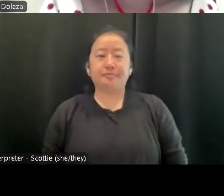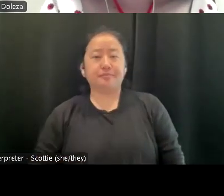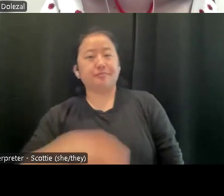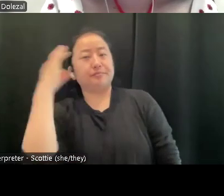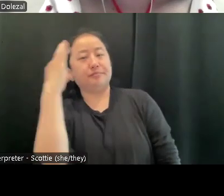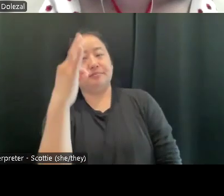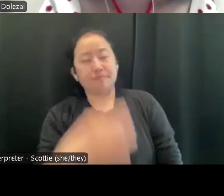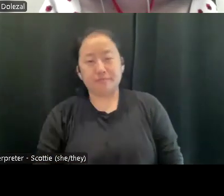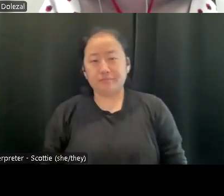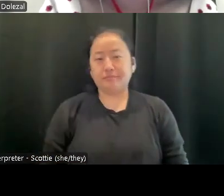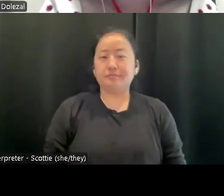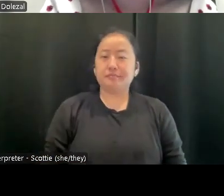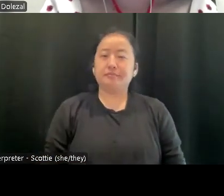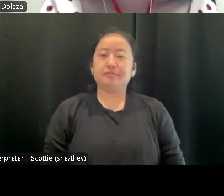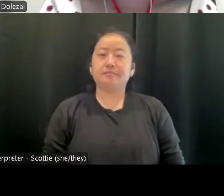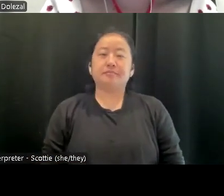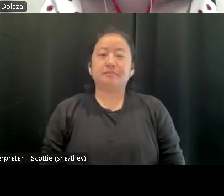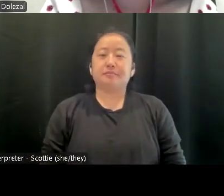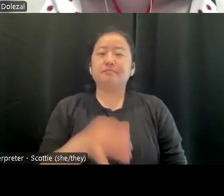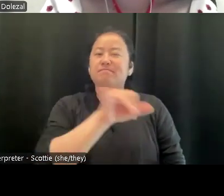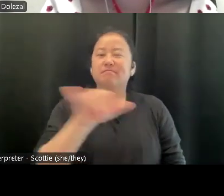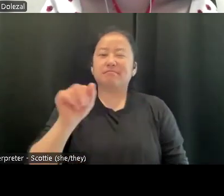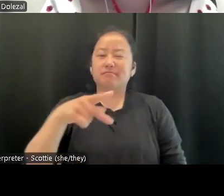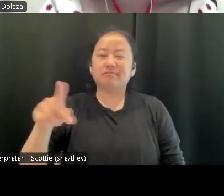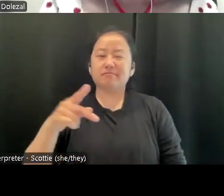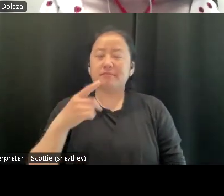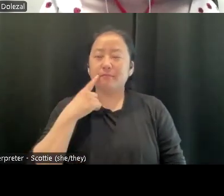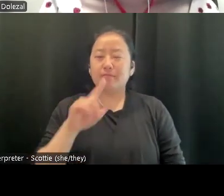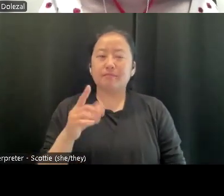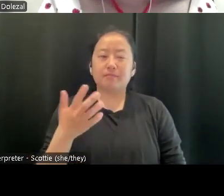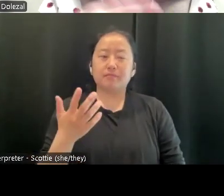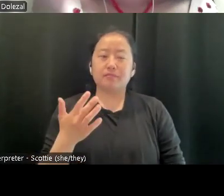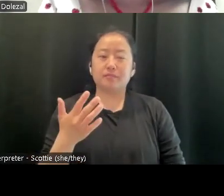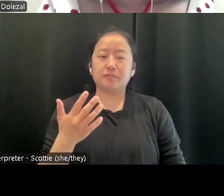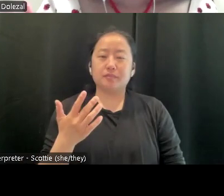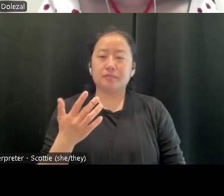There's also similar apps for if you're interested in birding, you know,